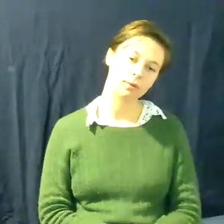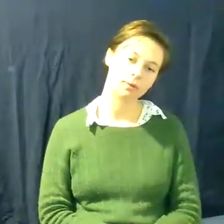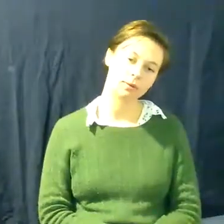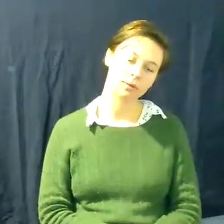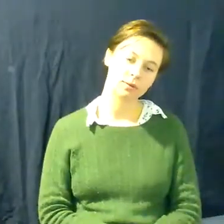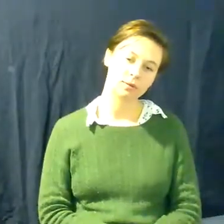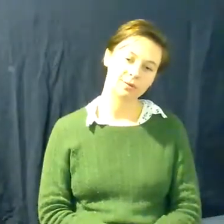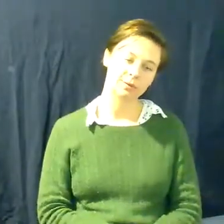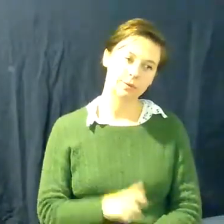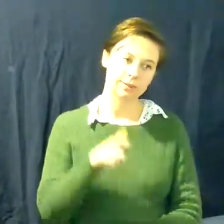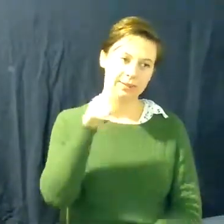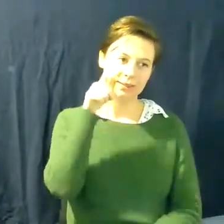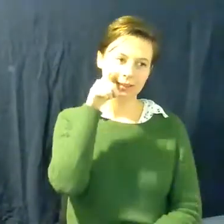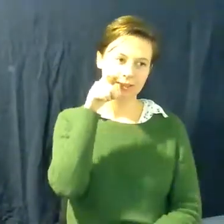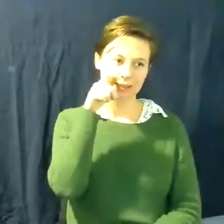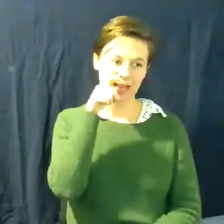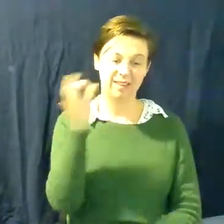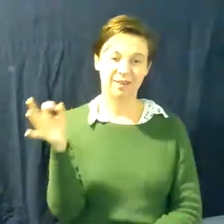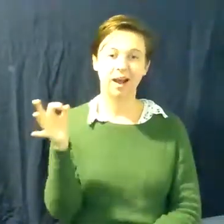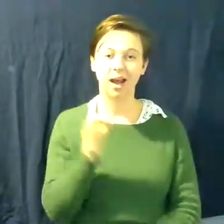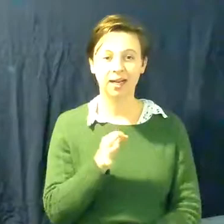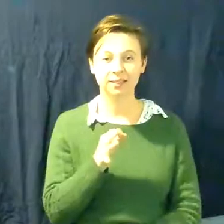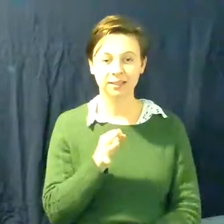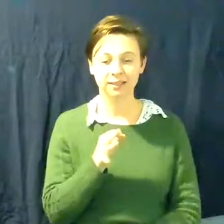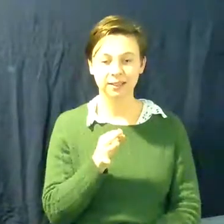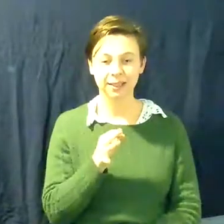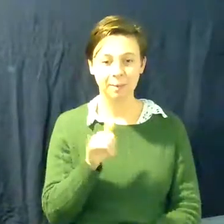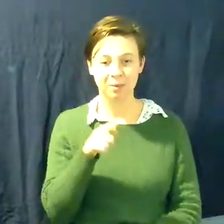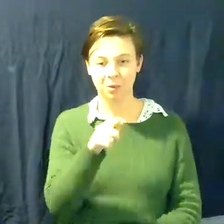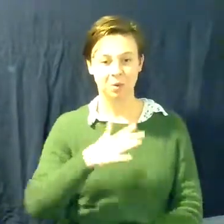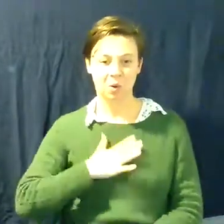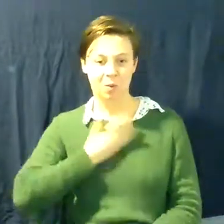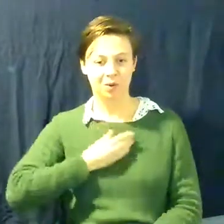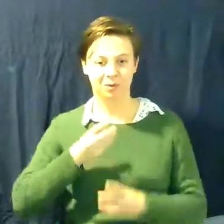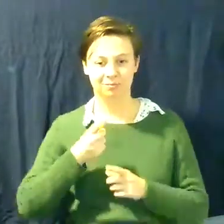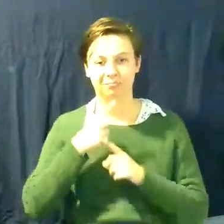Are there any other comments or hands up? Not at the moment, no.